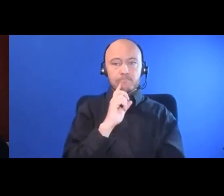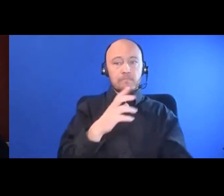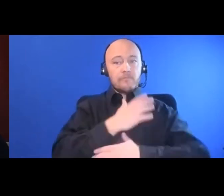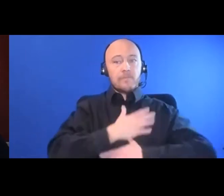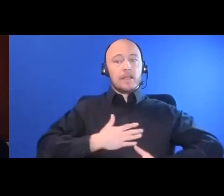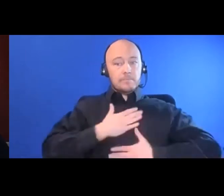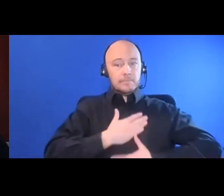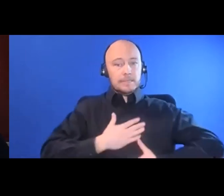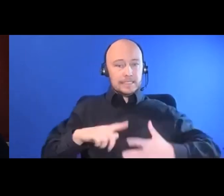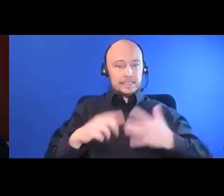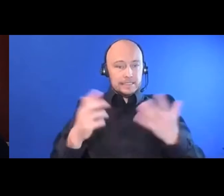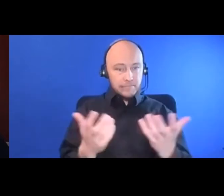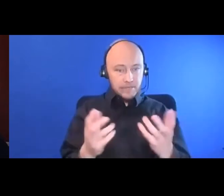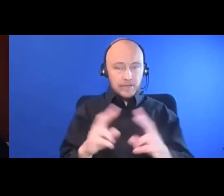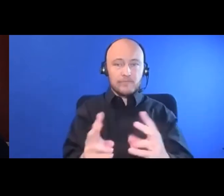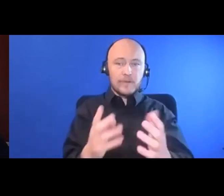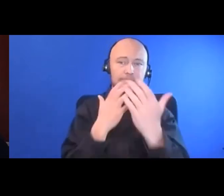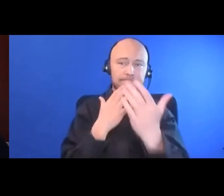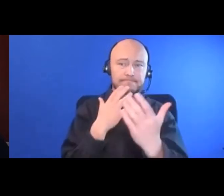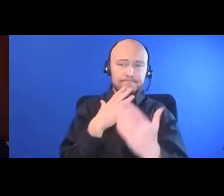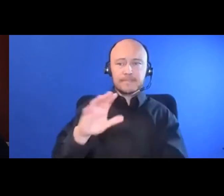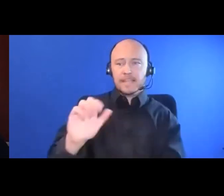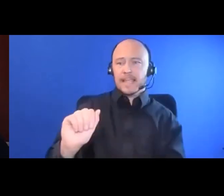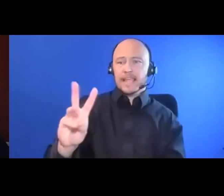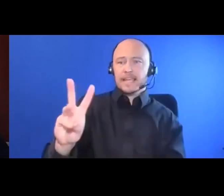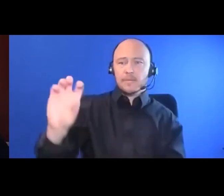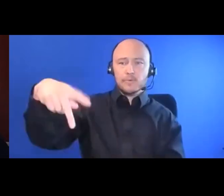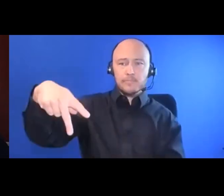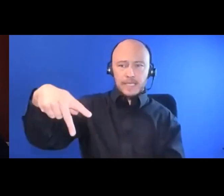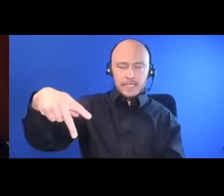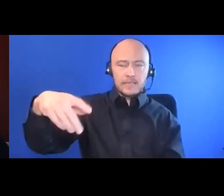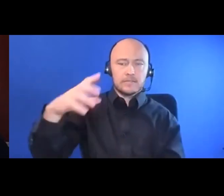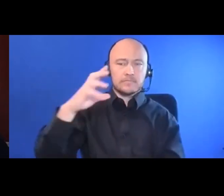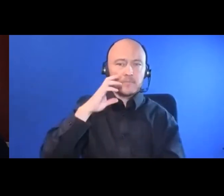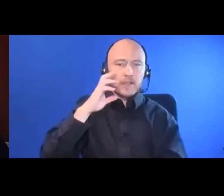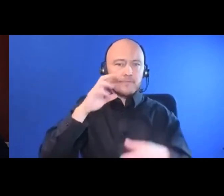and I'm grateful to AWP for this opportunity.